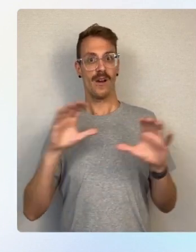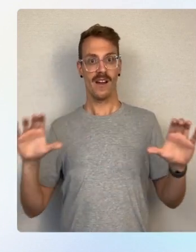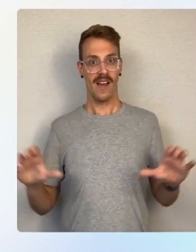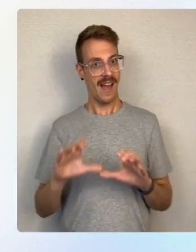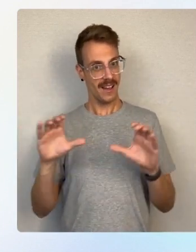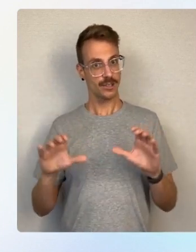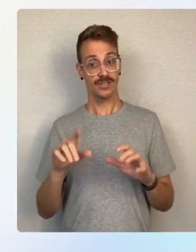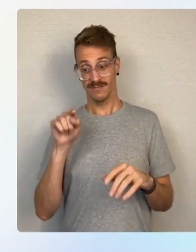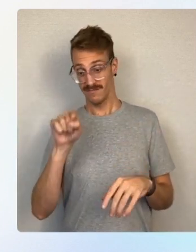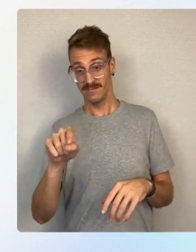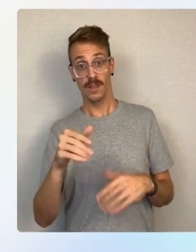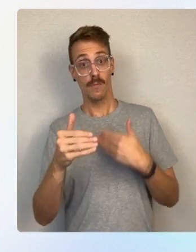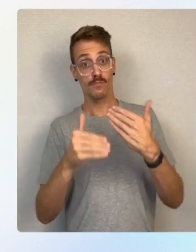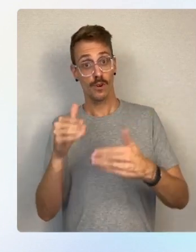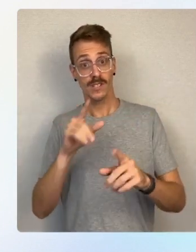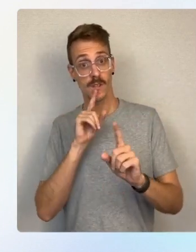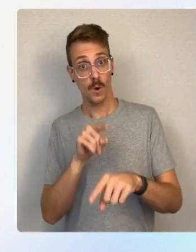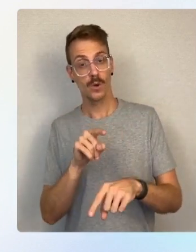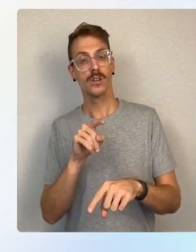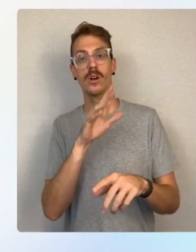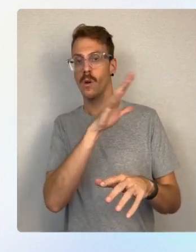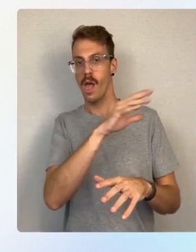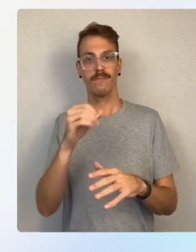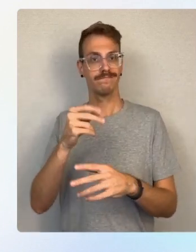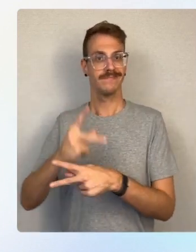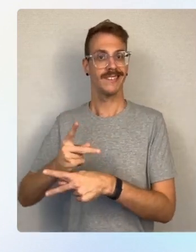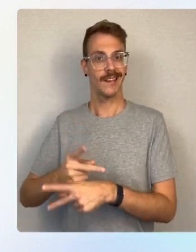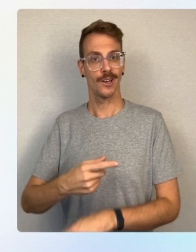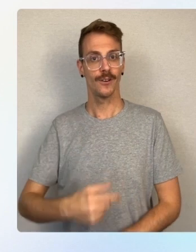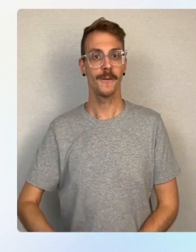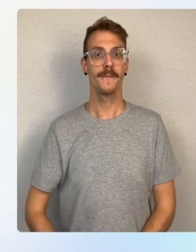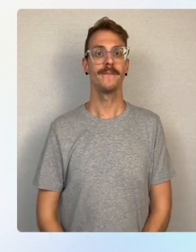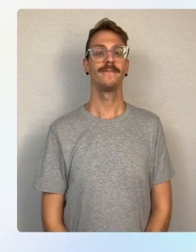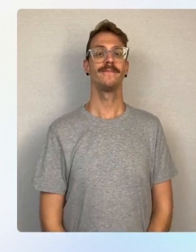This is what our action, process order, will take care of.